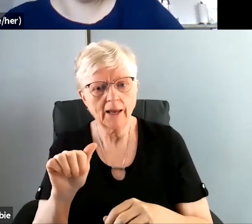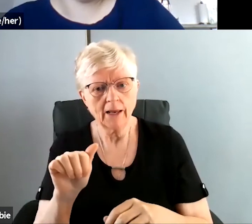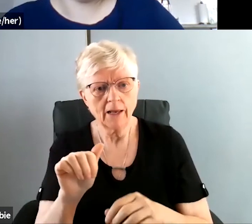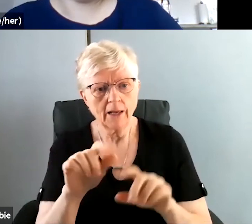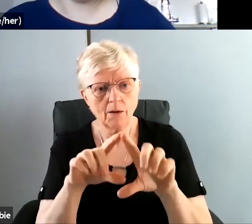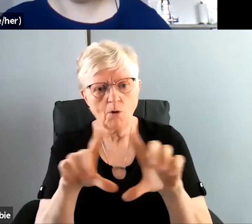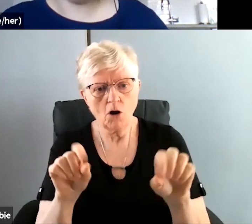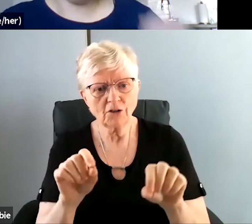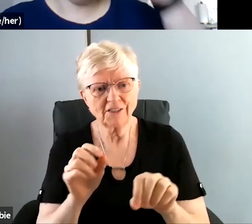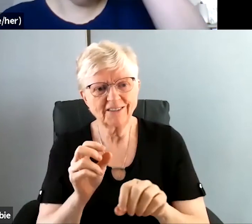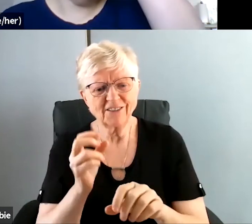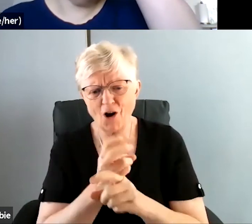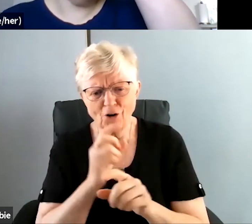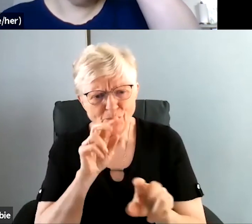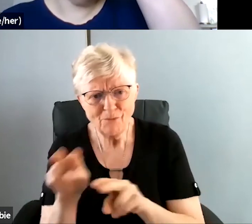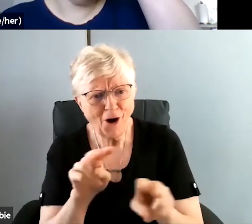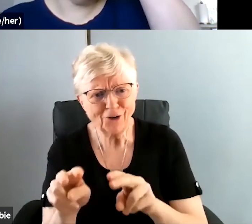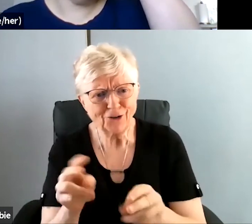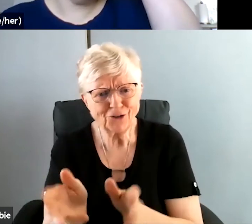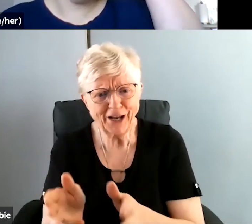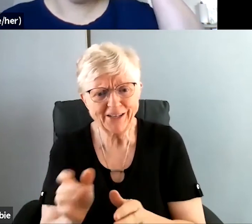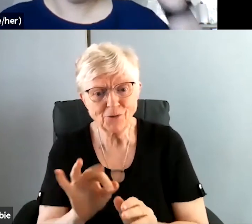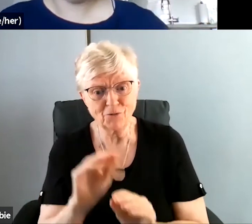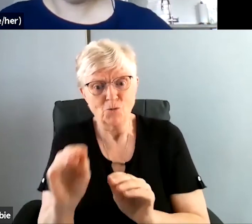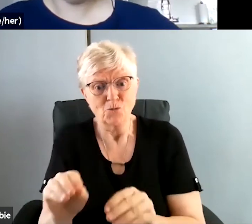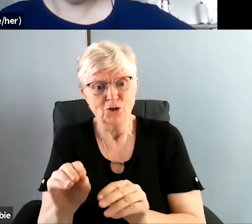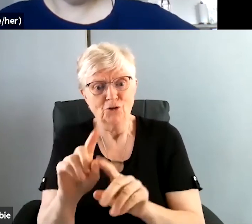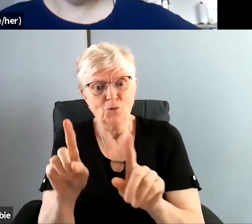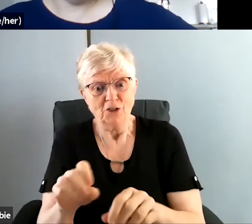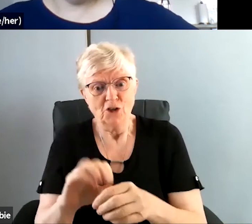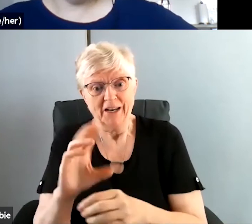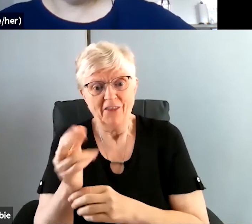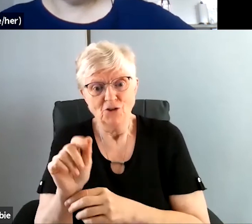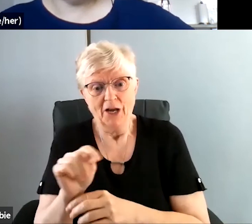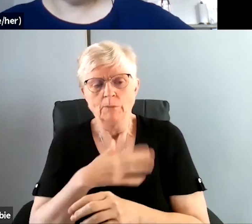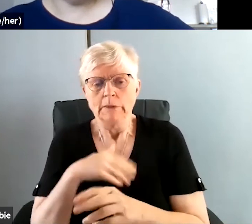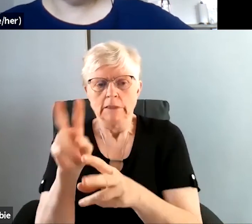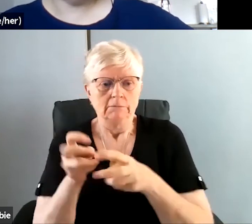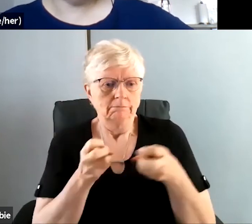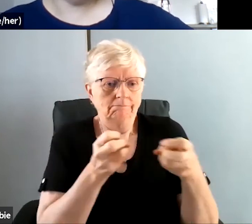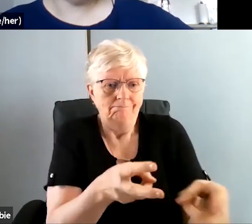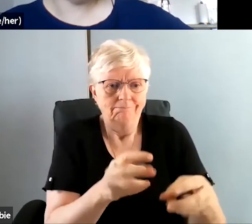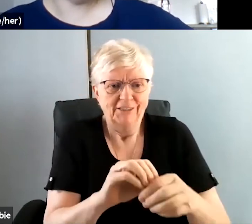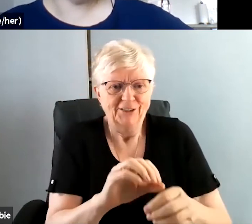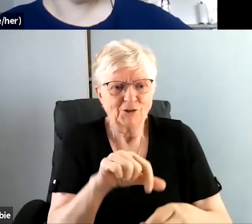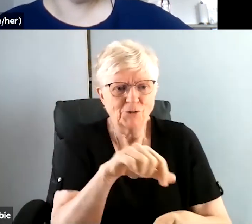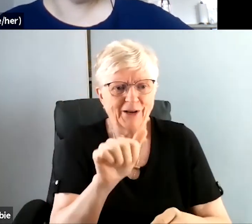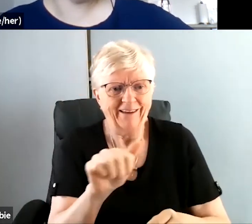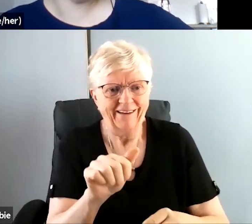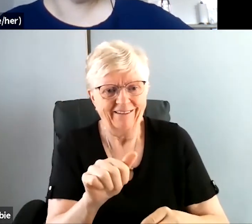HEARING WEBINAR SECTION ON OUR WEBSITE. THERE ARE ALSO MANY OTHER VALUABLE RESOURCES FOR THE HARD OF HEARING COMMUNITY SO PLEASE CONNECT WITH US OR WAVEFRONT ON WAYS TO SHARE THIS INFORMATION WITH YOUR EMPLOYEES, COLLEAGUES, LOCAL STORES AND RETAILERS OR ANY OTHER SERVICES YOU ARE TRYING TO ACCESS. THE INFORMATION IS EASY TO UNDERSTAND FOR EVERYONE WHO CARES ABOUT THOSE WHO ARE IN FRONT OF THEM. SO THANK YOU VERY MUCH. AND WE'LL TURN IT OVER NOW FOR QUESTIONS AND ANSWERS. >> THANK YOU, LI, FOR THAT. I SEE A NUMBER OF QUESTIONS THAT HAVE COME IN THE Q & A BOX AND I'M SORRY, IT'S VERY DIFFICULT TO MONITOR THE CHAT BOX, SO IF YOU PUT YOUR QUESTION IN THE CHAT BOX, I WOULD STRONGLY SUGGEST YOU PUT IT IN THE Q & A